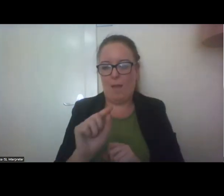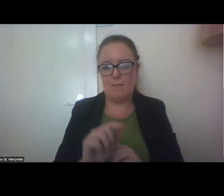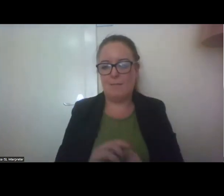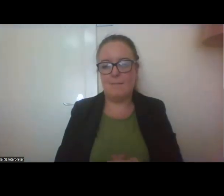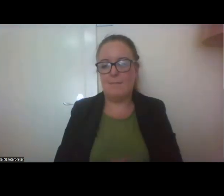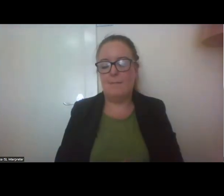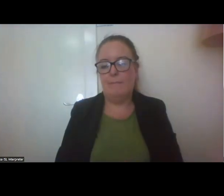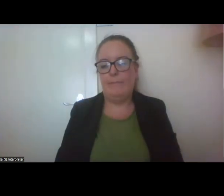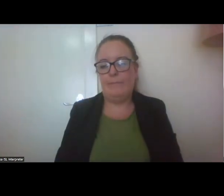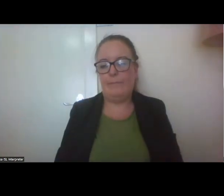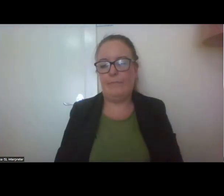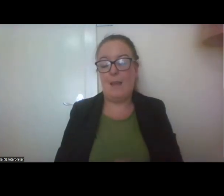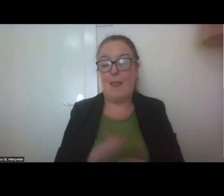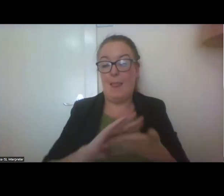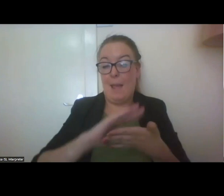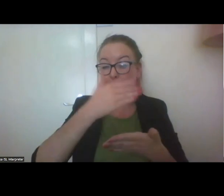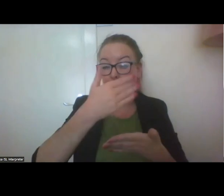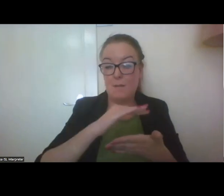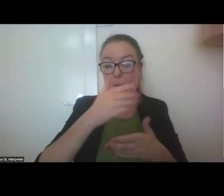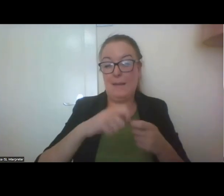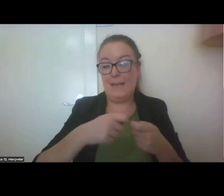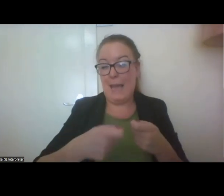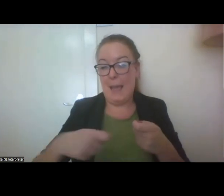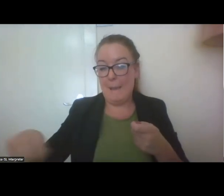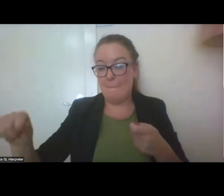Then you need laptops and cables and brackets and stuff,